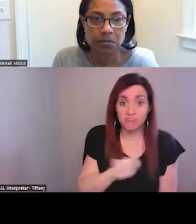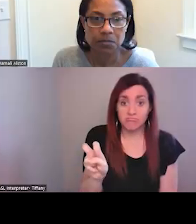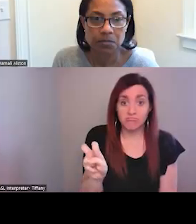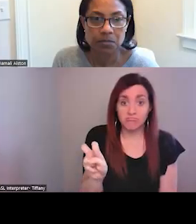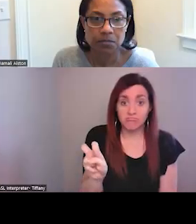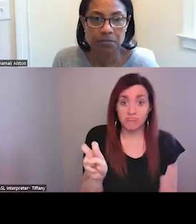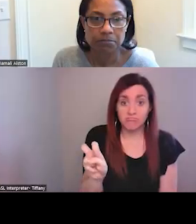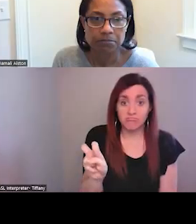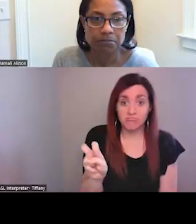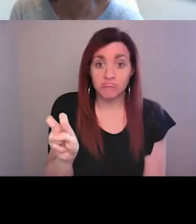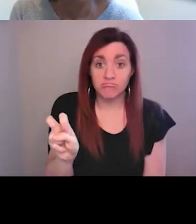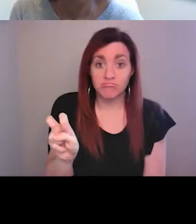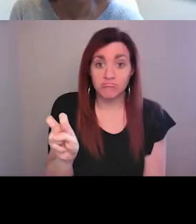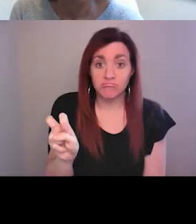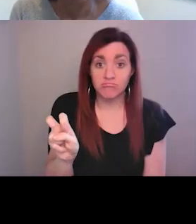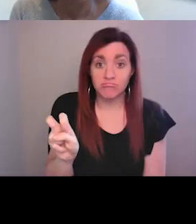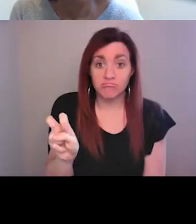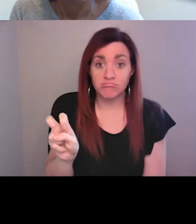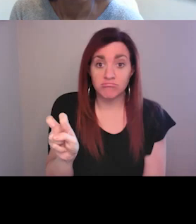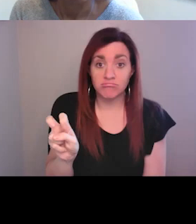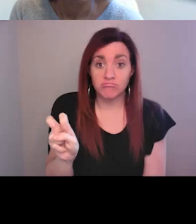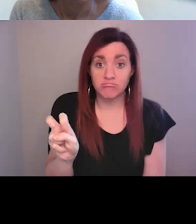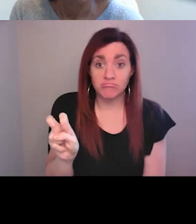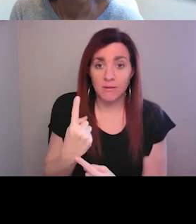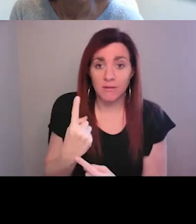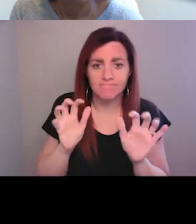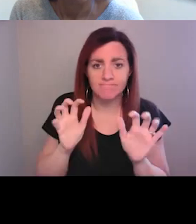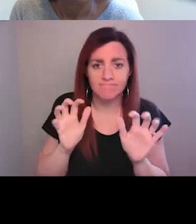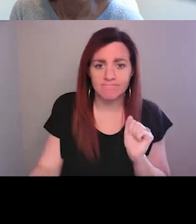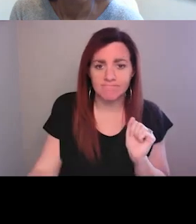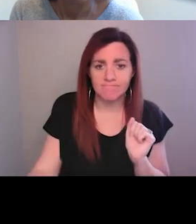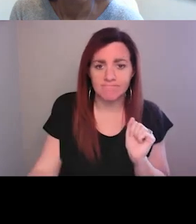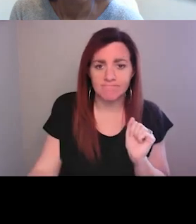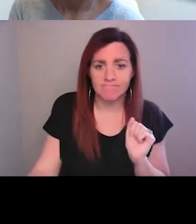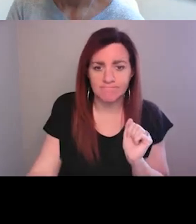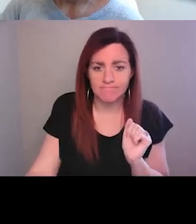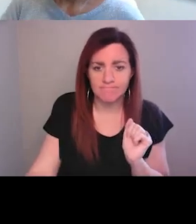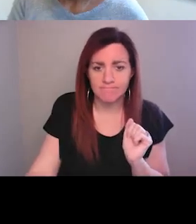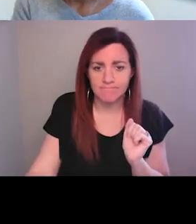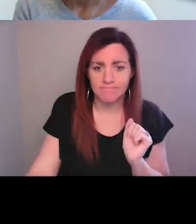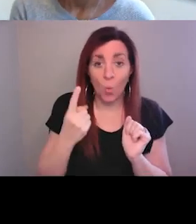LONGEST STANDING PROGRAMS AND RI INTERNATIONAL GOT THAT BECAUSE